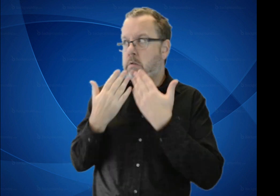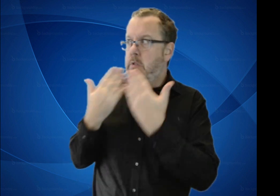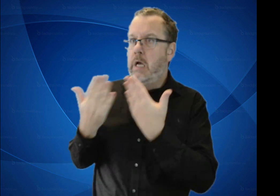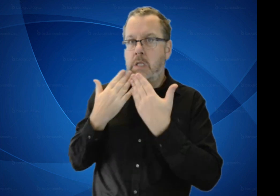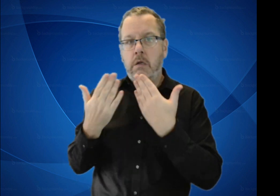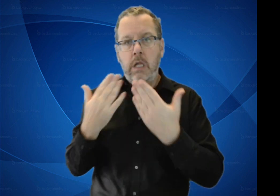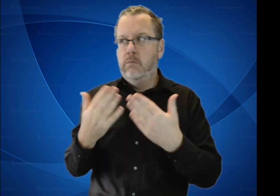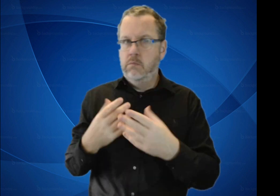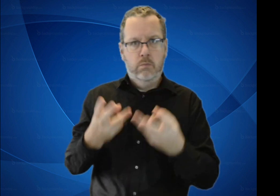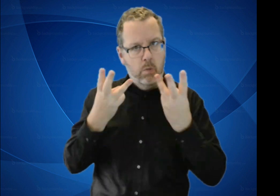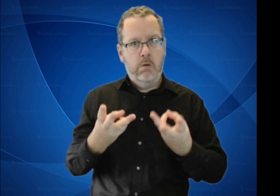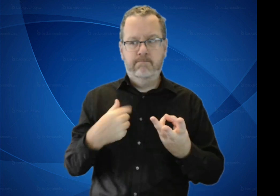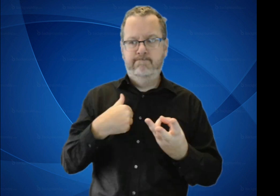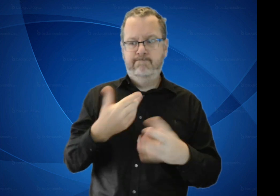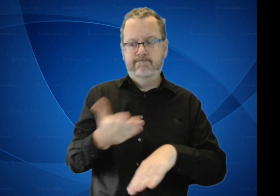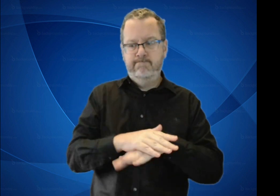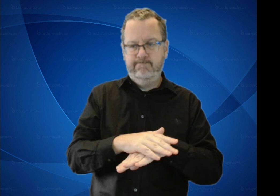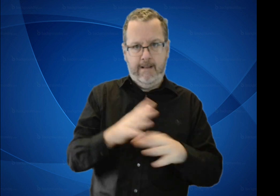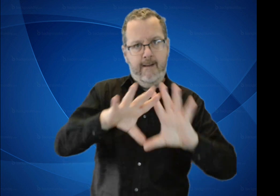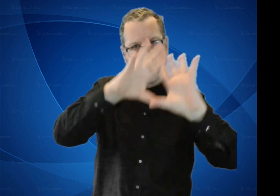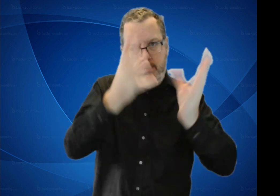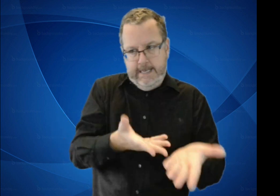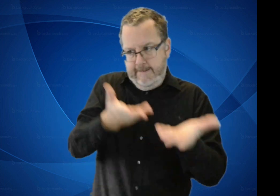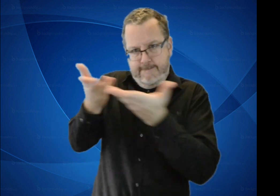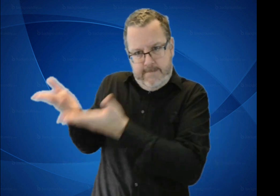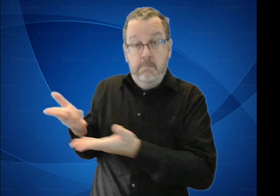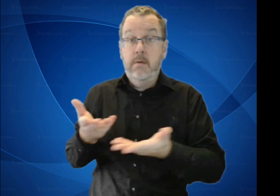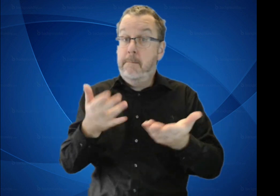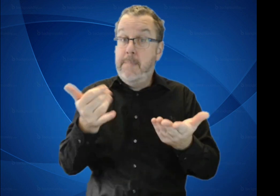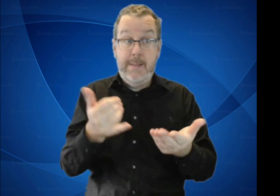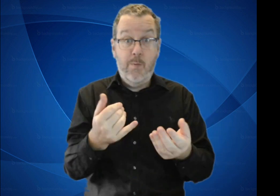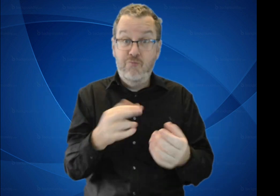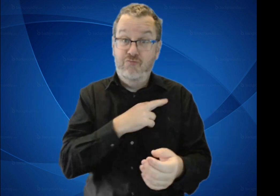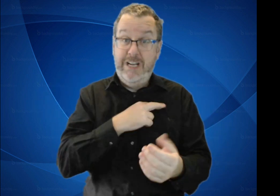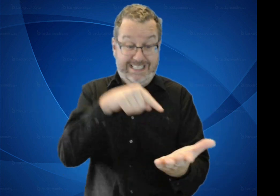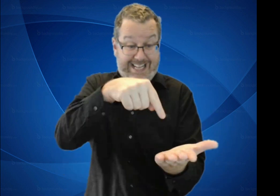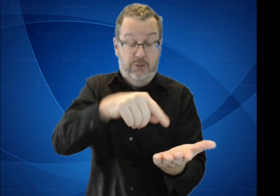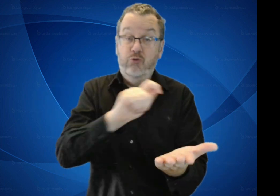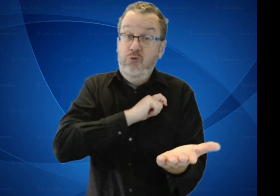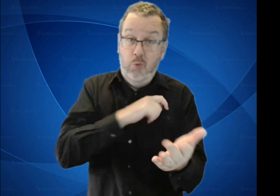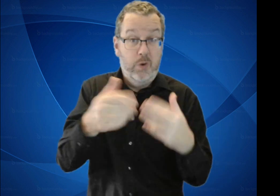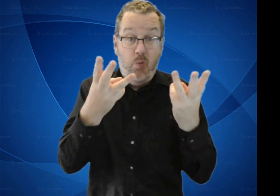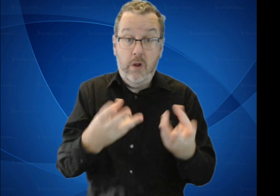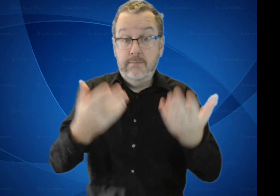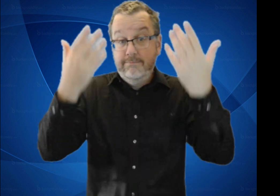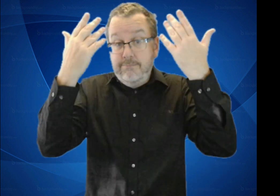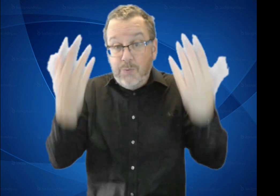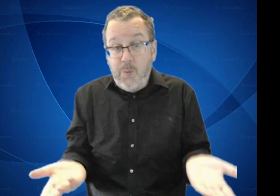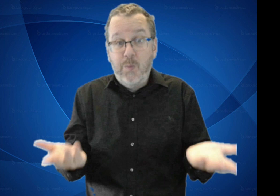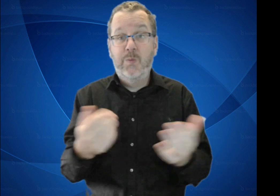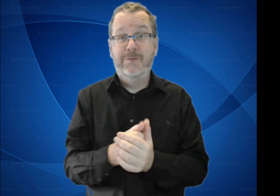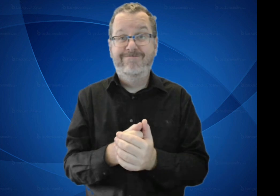and Cornelius had a genuine wish to repay him through the will. We just don't know enough.